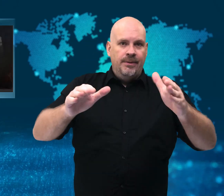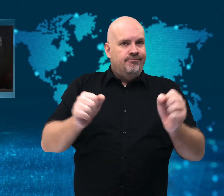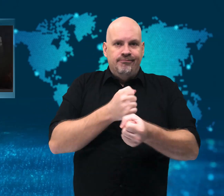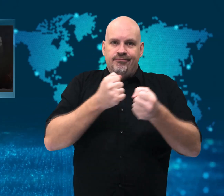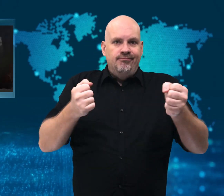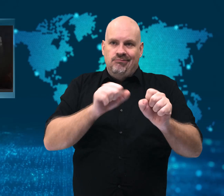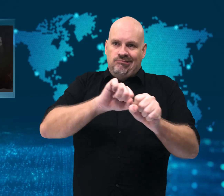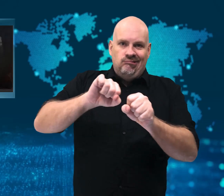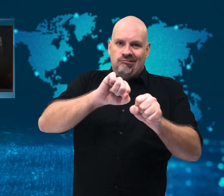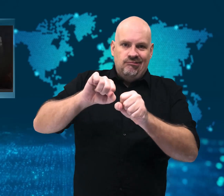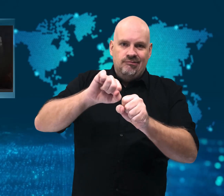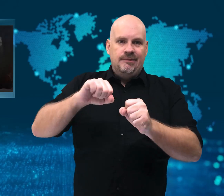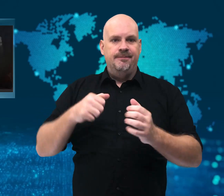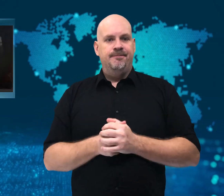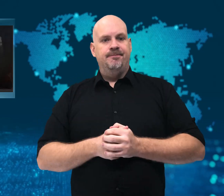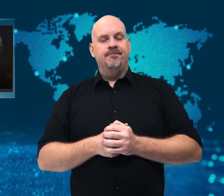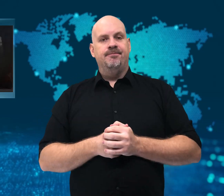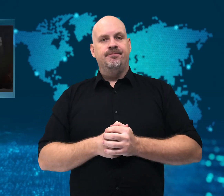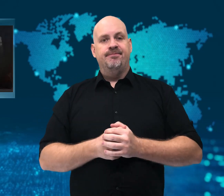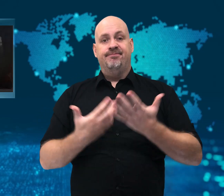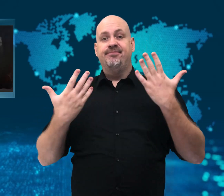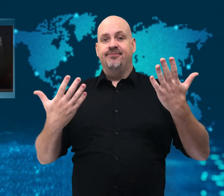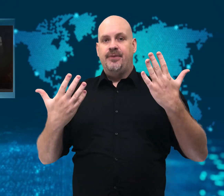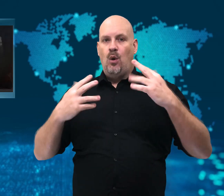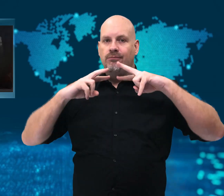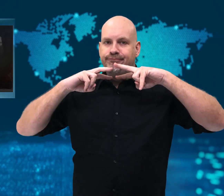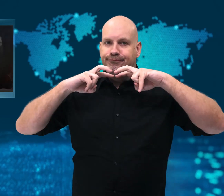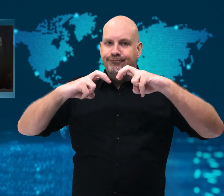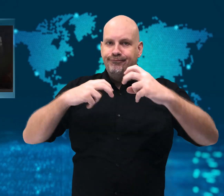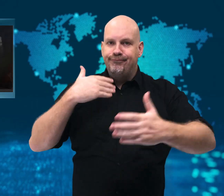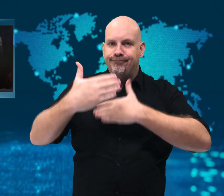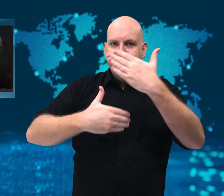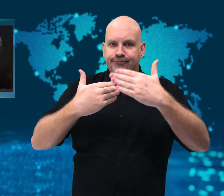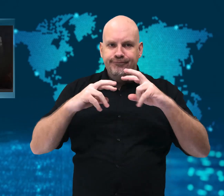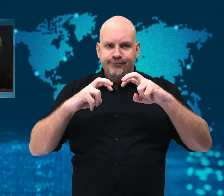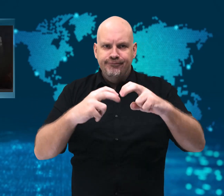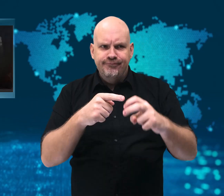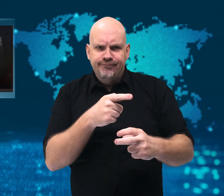they were not able to open the doors.